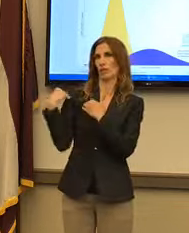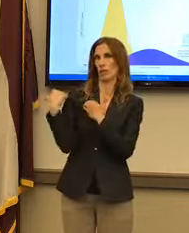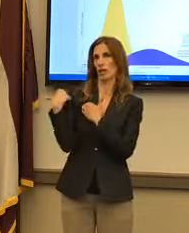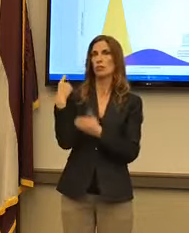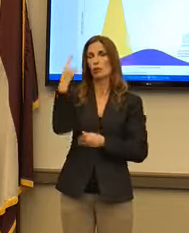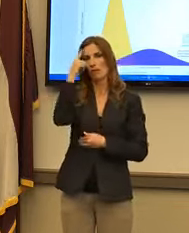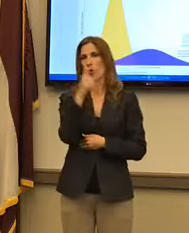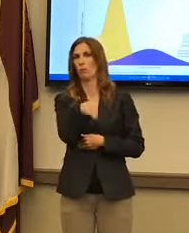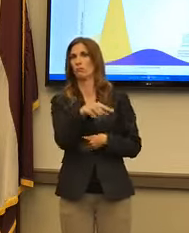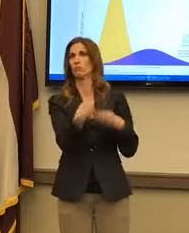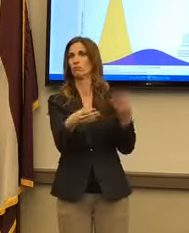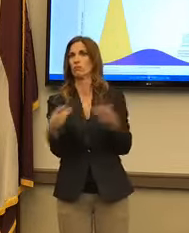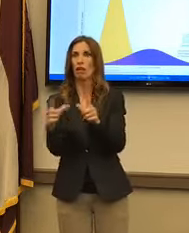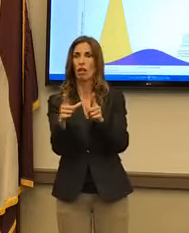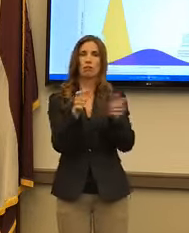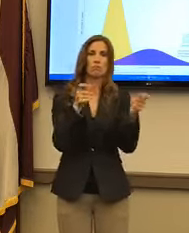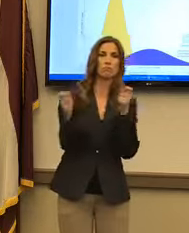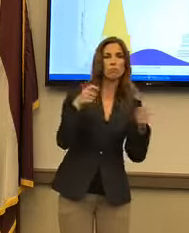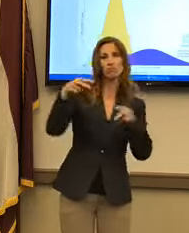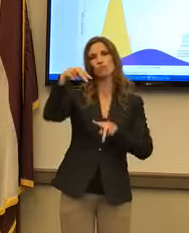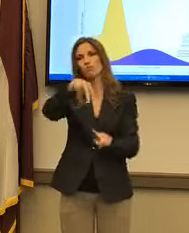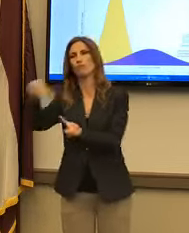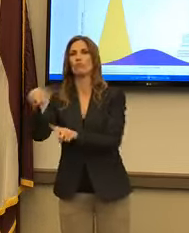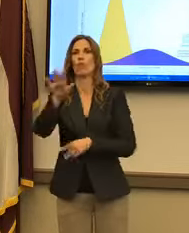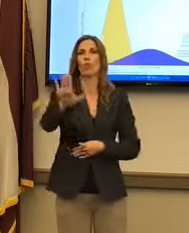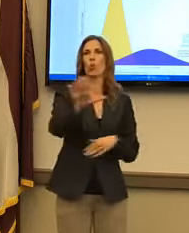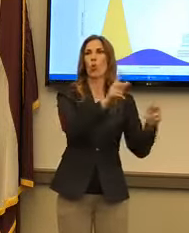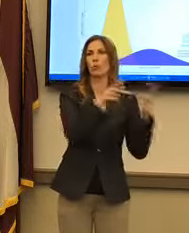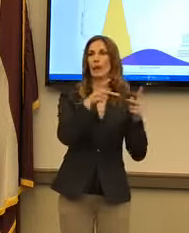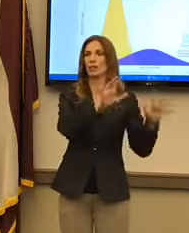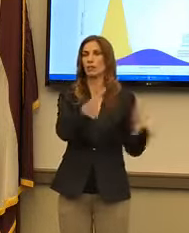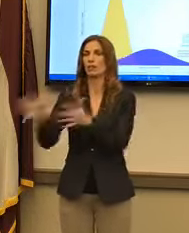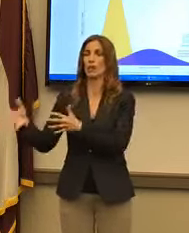the licensing and regulatory oversight of these facilities we are doing this